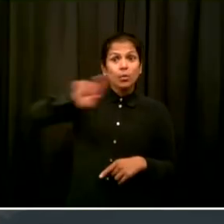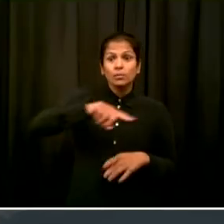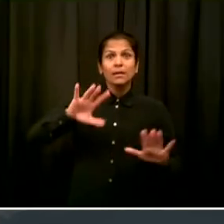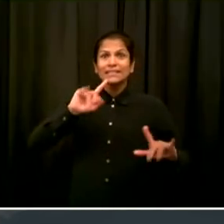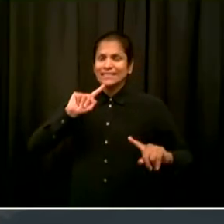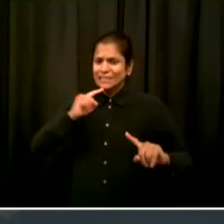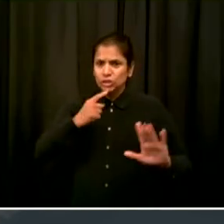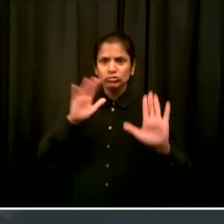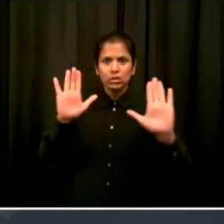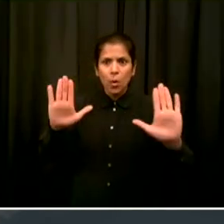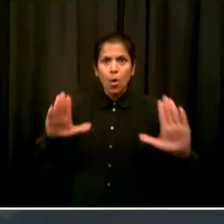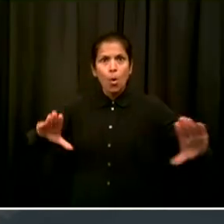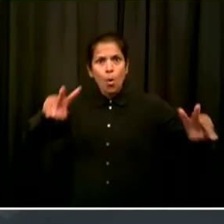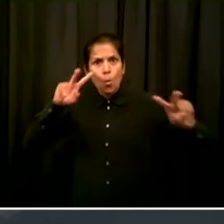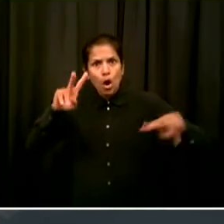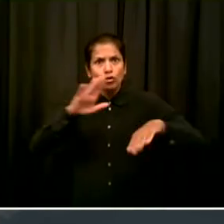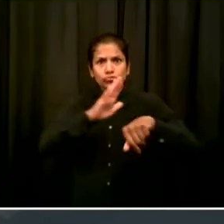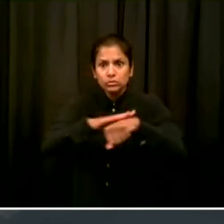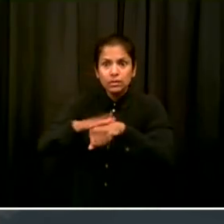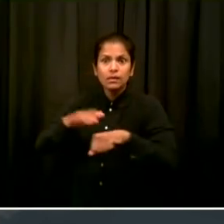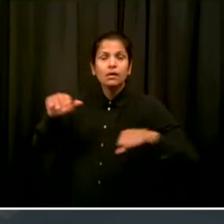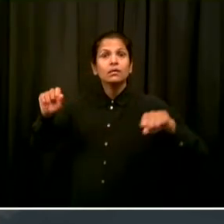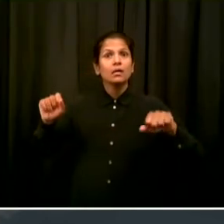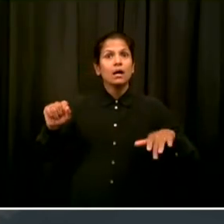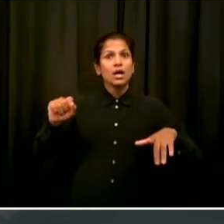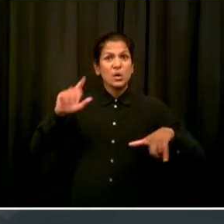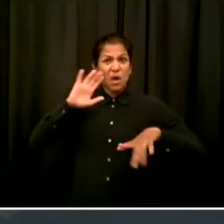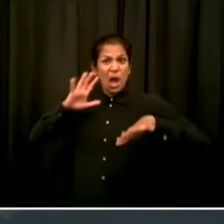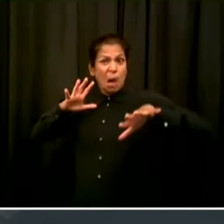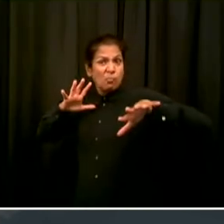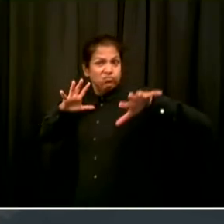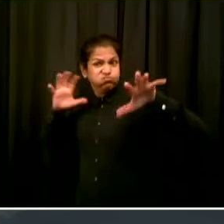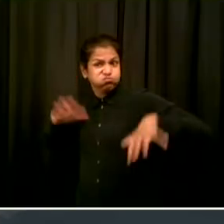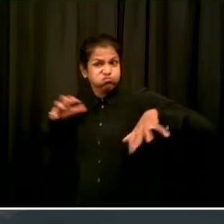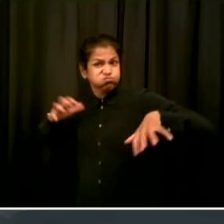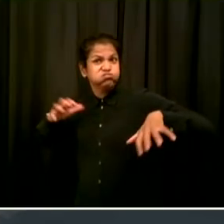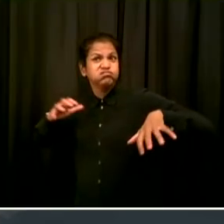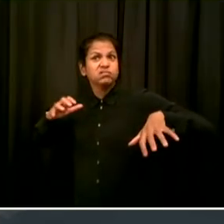EVERYONE TAKE THIS SERIOUSLY, BETWEEN THE RAIN AND FLOODING